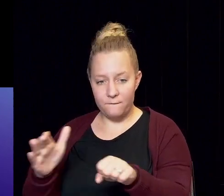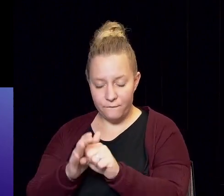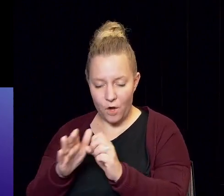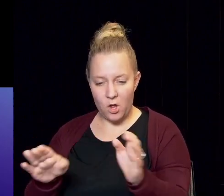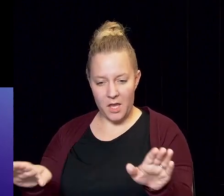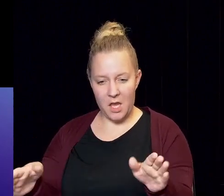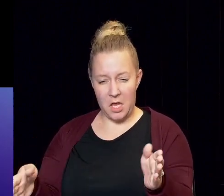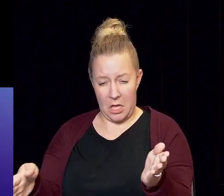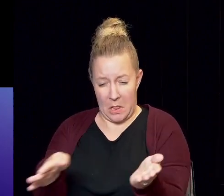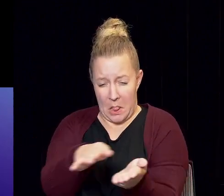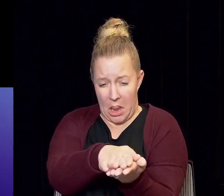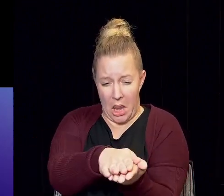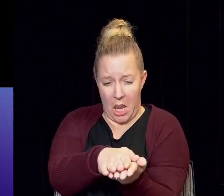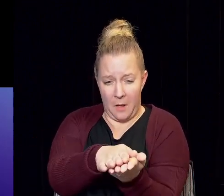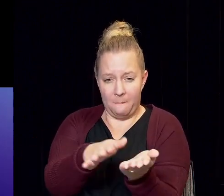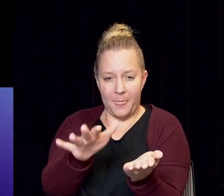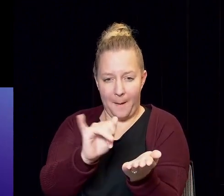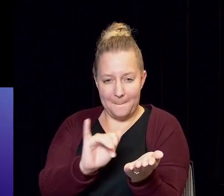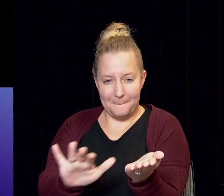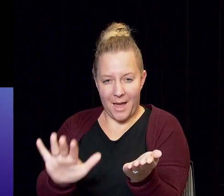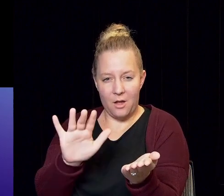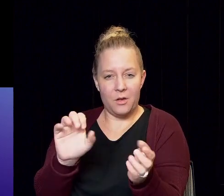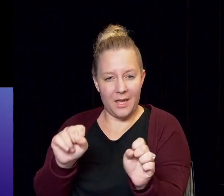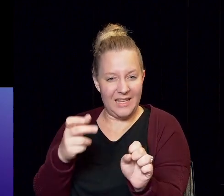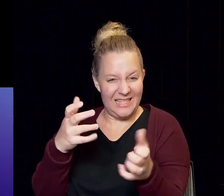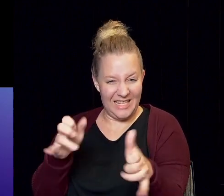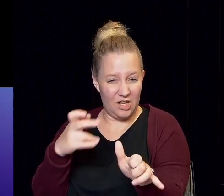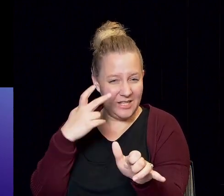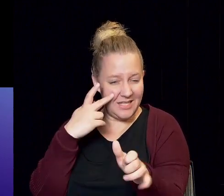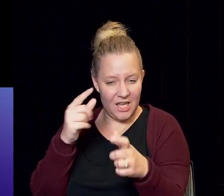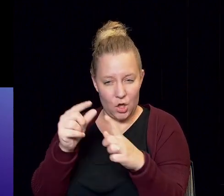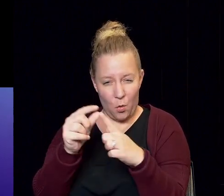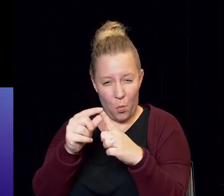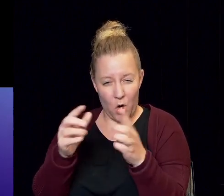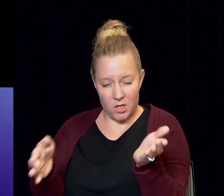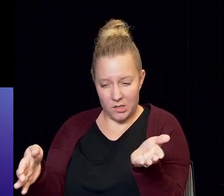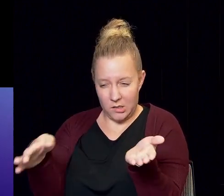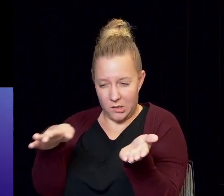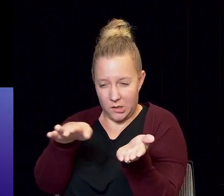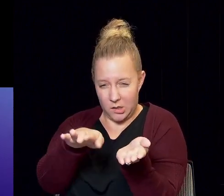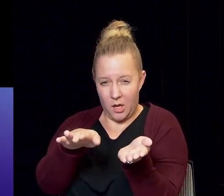just going to fold down to where you can still see those words, that Three Kinds of Percent Problems.